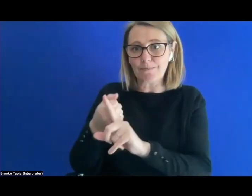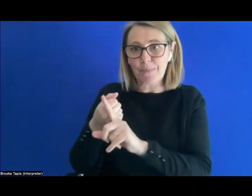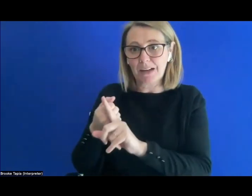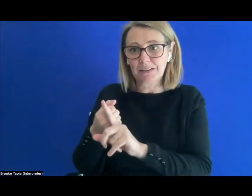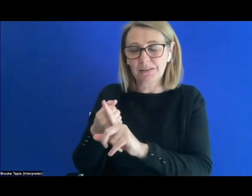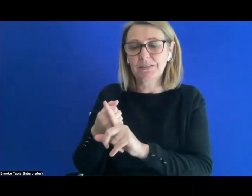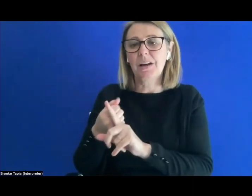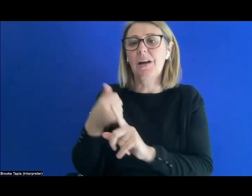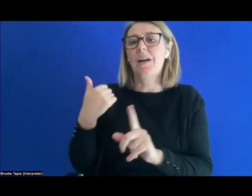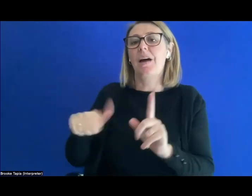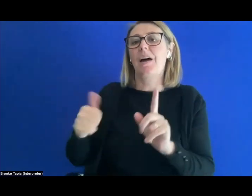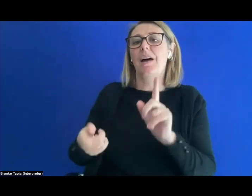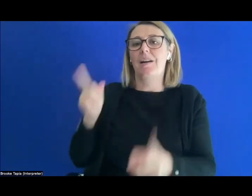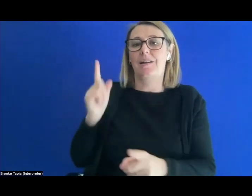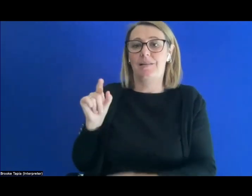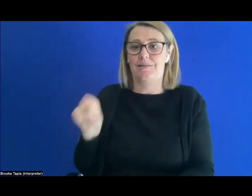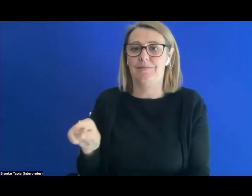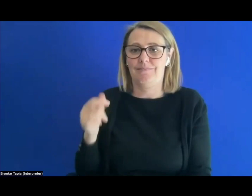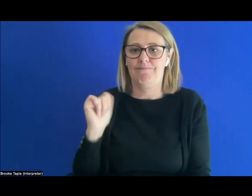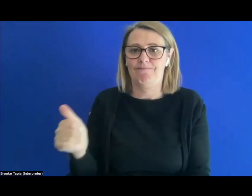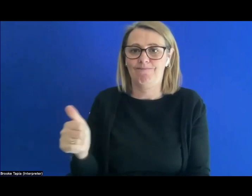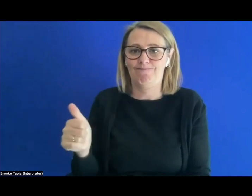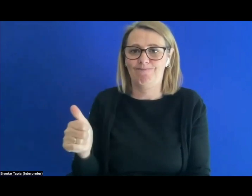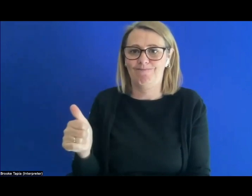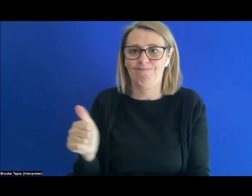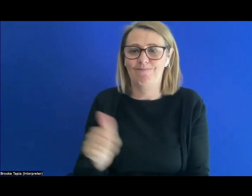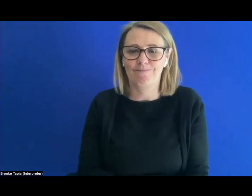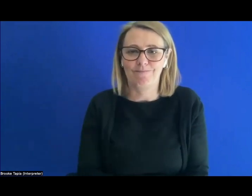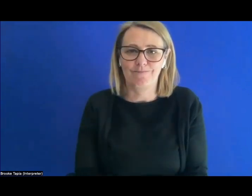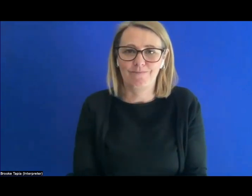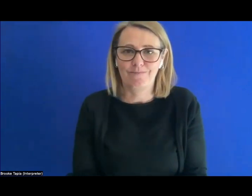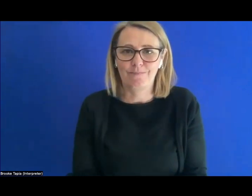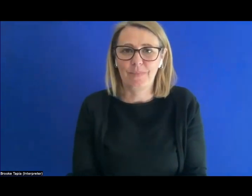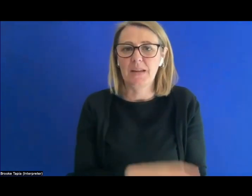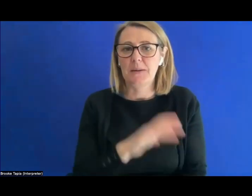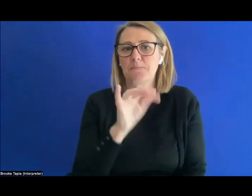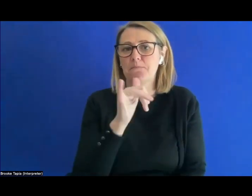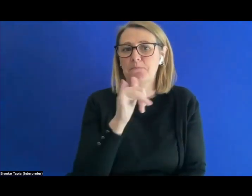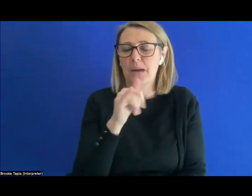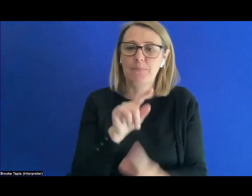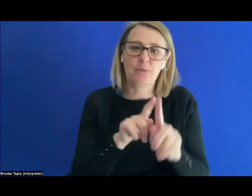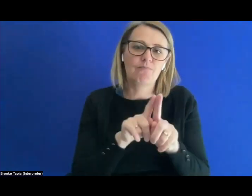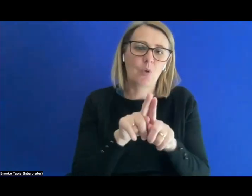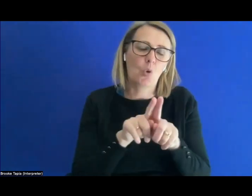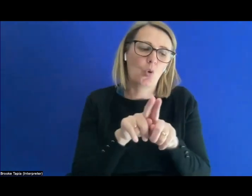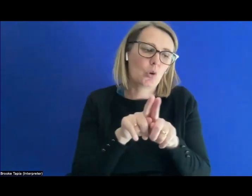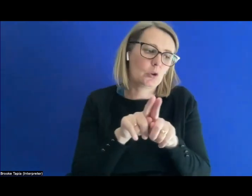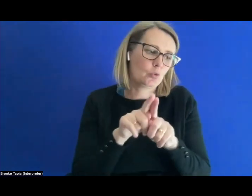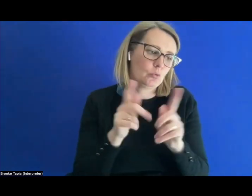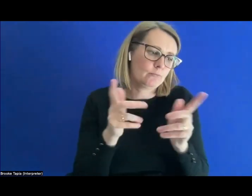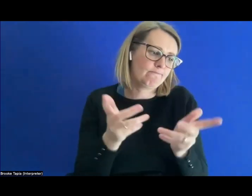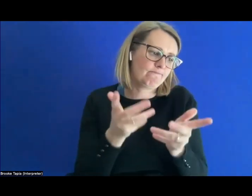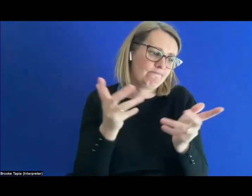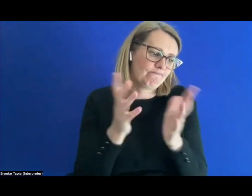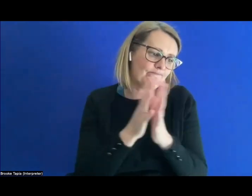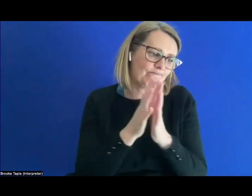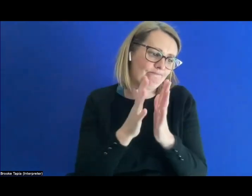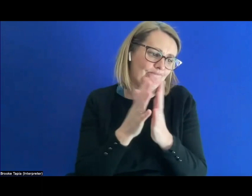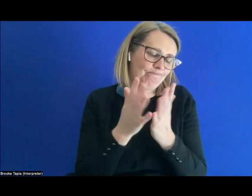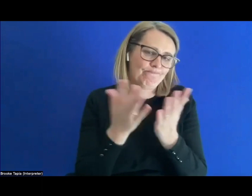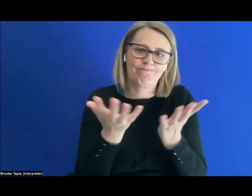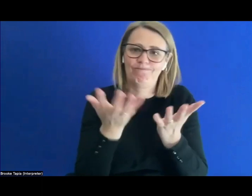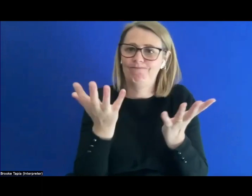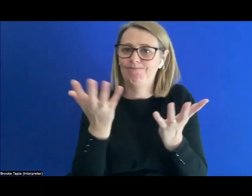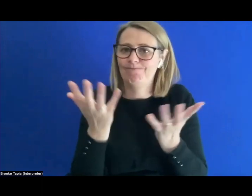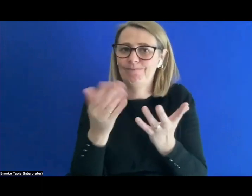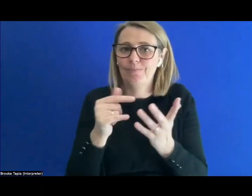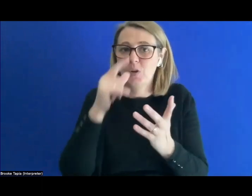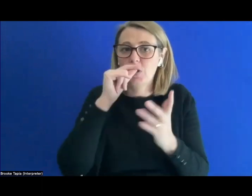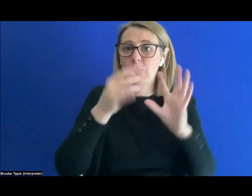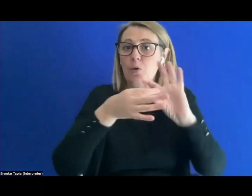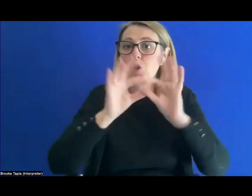so maybe it would be, you know, learning to, you could put a chain on a bath plug and learn